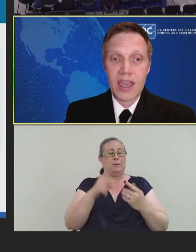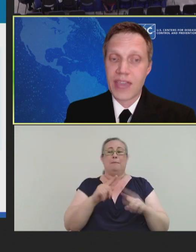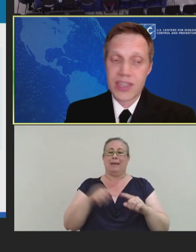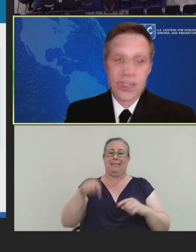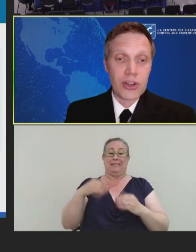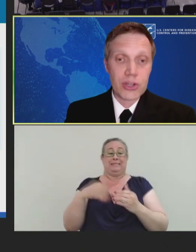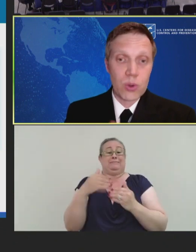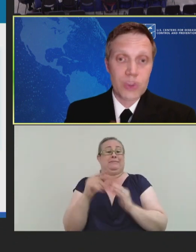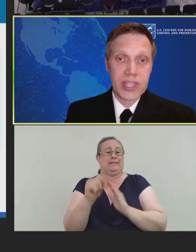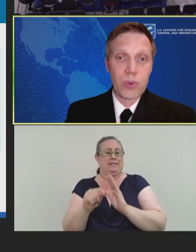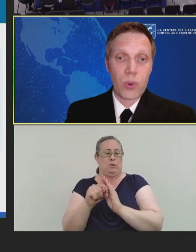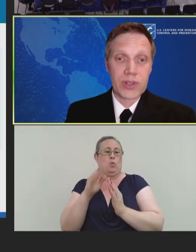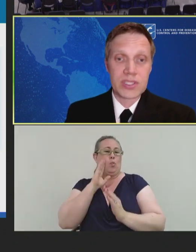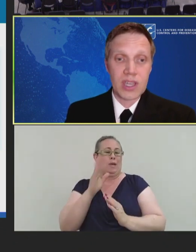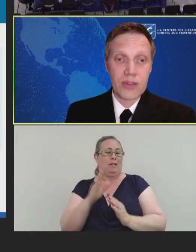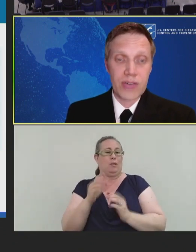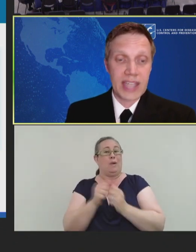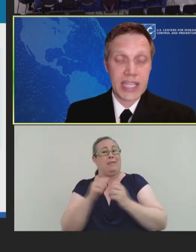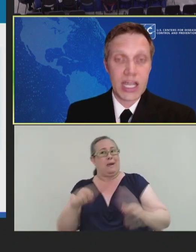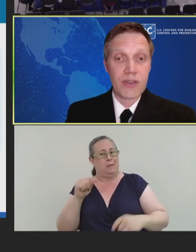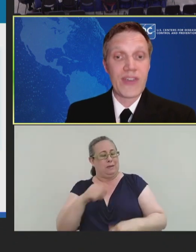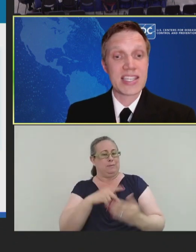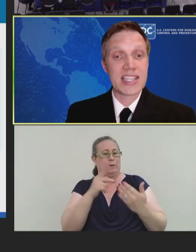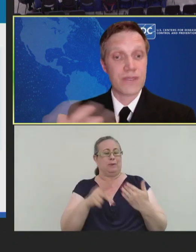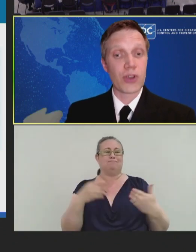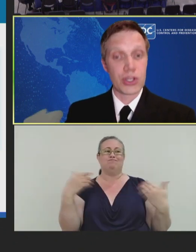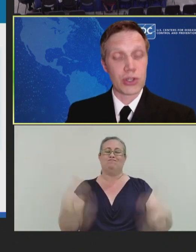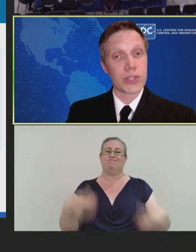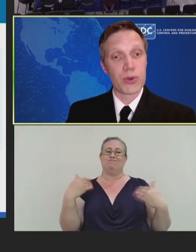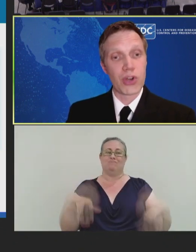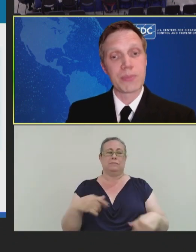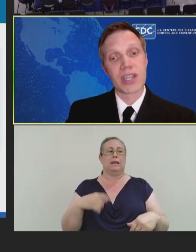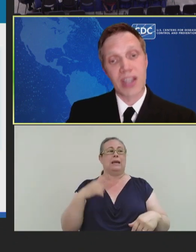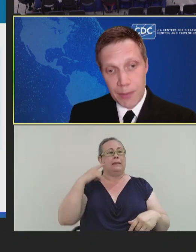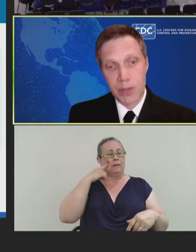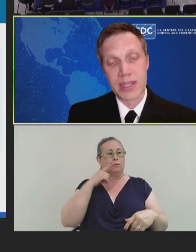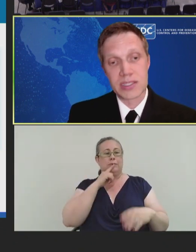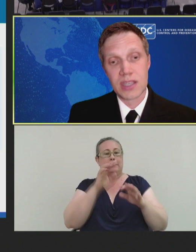I think this underscores the importance of the idea of a vaccine for adults program to compliment